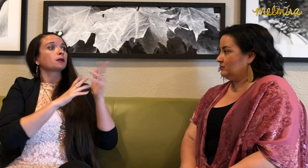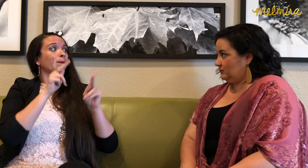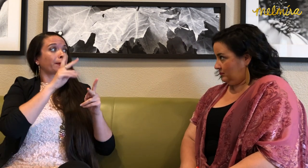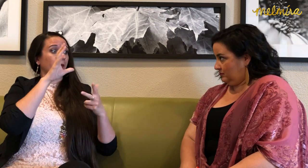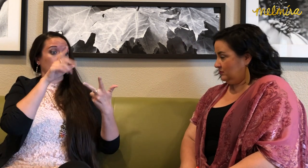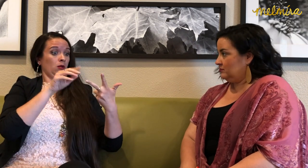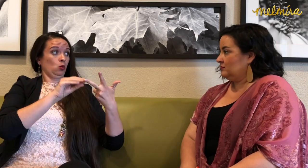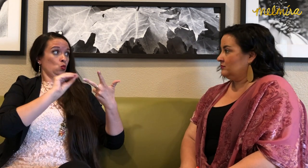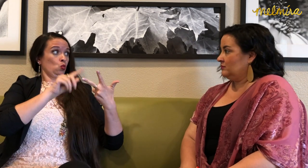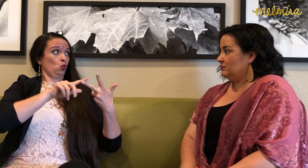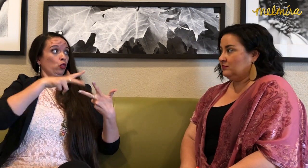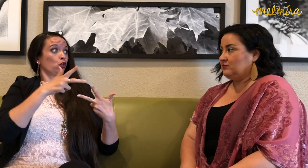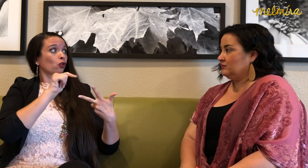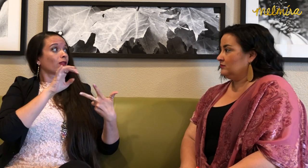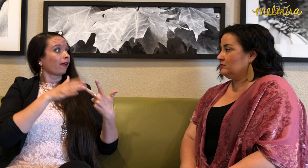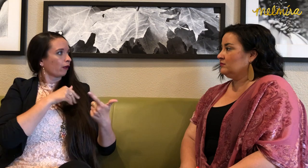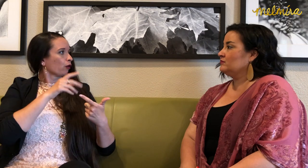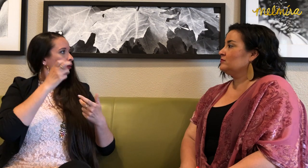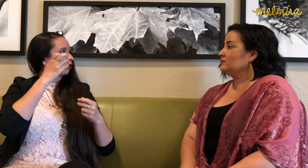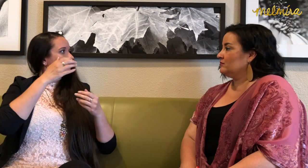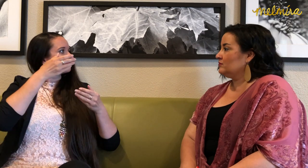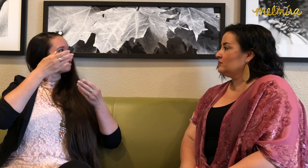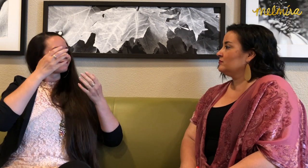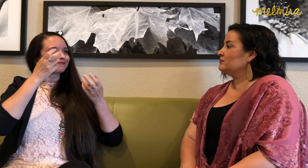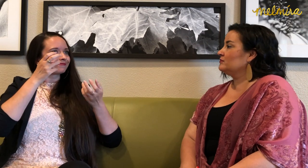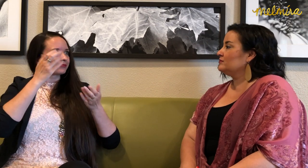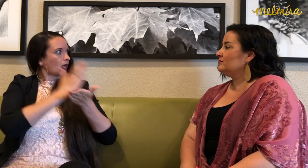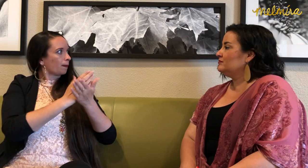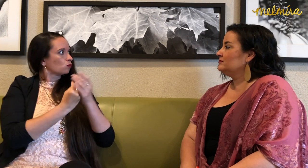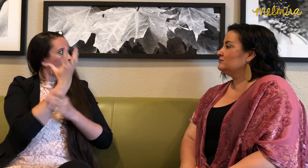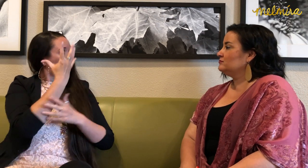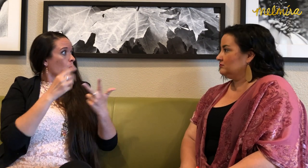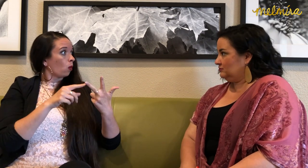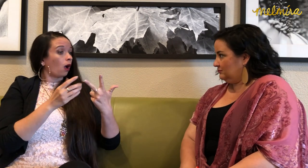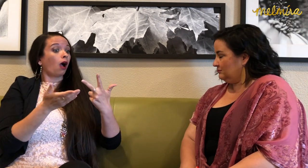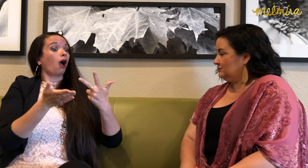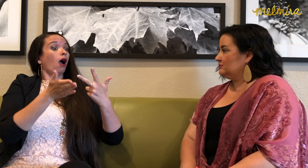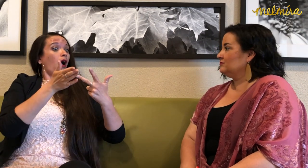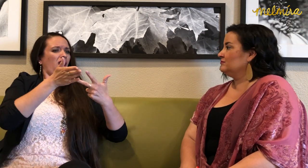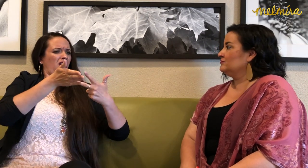and some people don't have the third layer, so their hair stops growing.